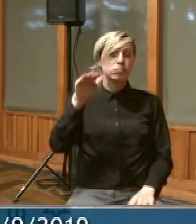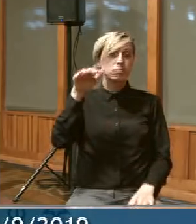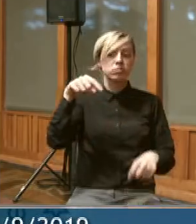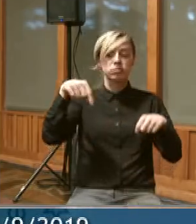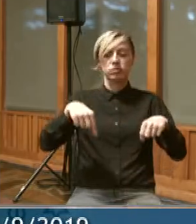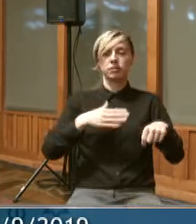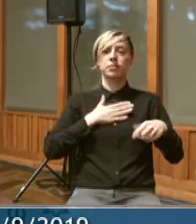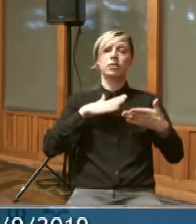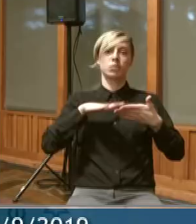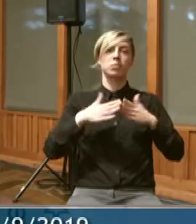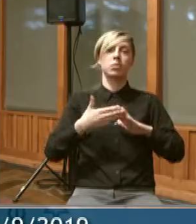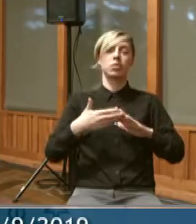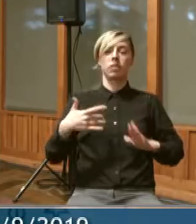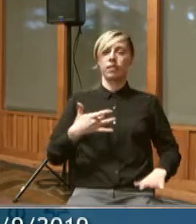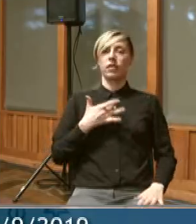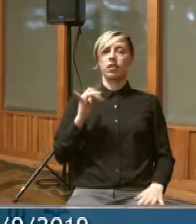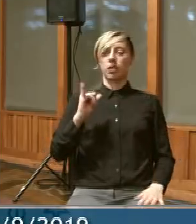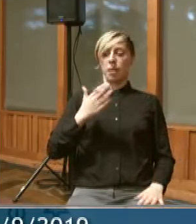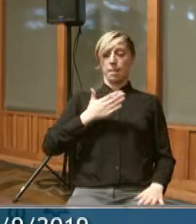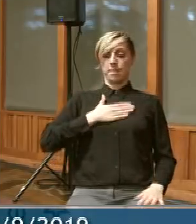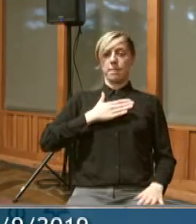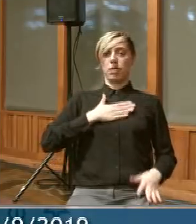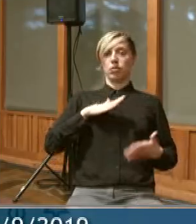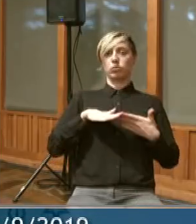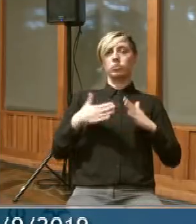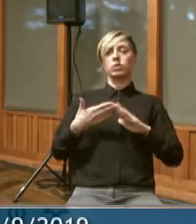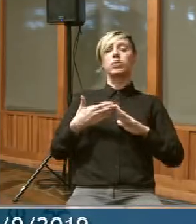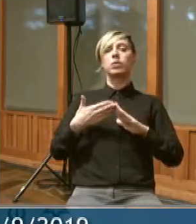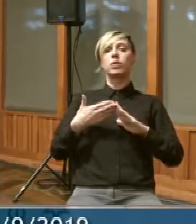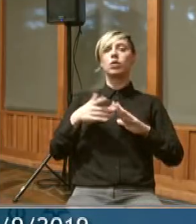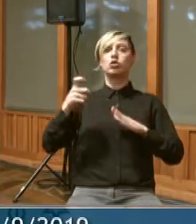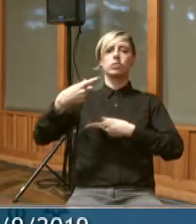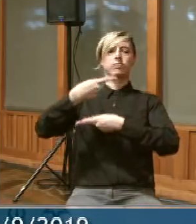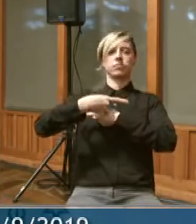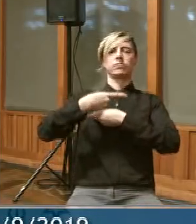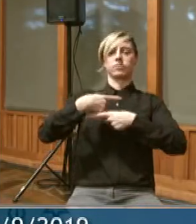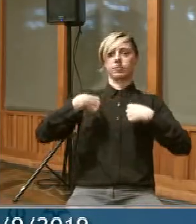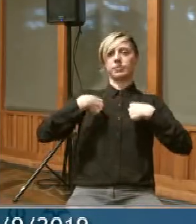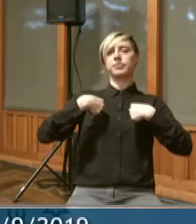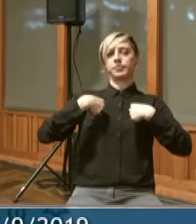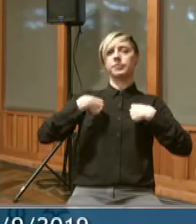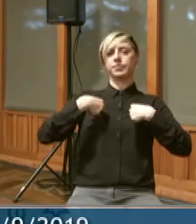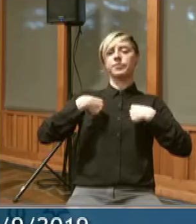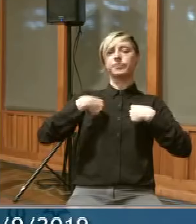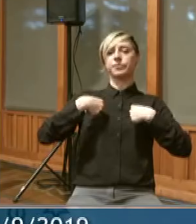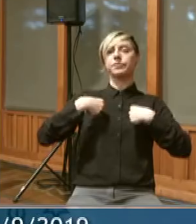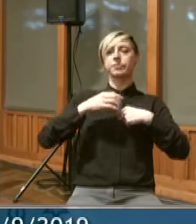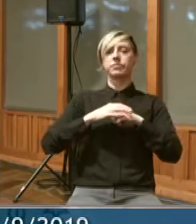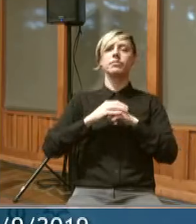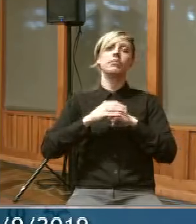PEOPLE WITH DISABILITIES ARE NOT THE ONES GETTING JOBS. I WAS BORN HERE, RAISED HERE. THIS IS MY COMMUNITY.